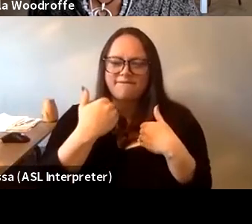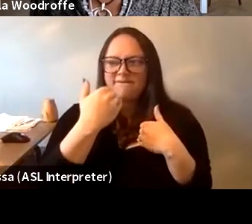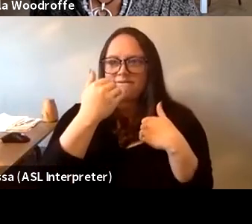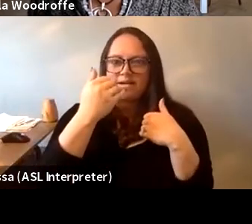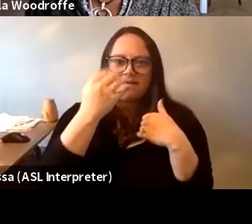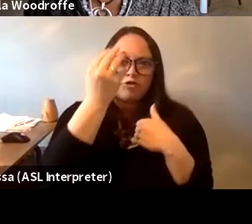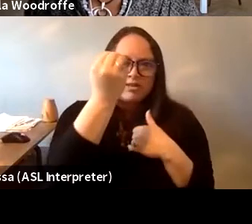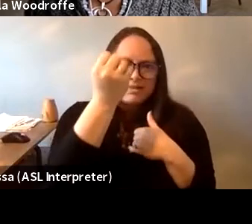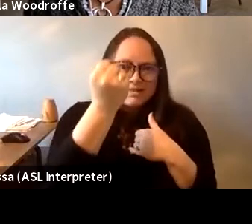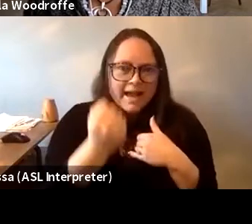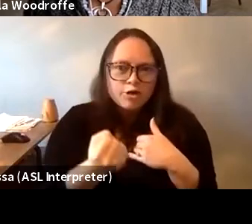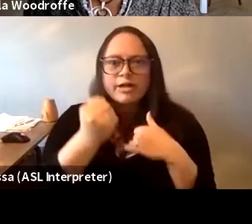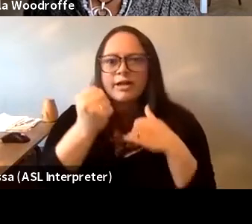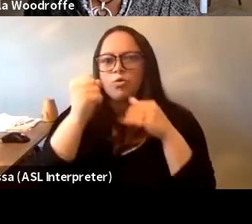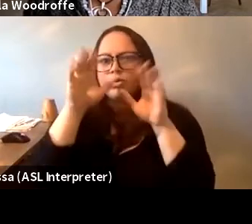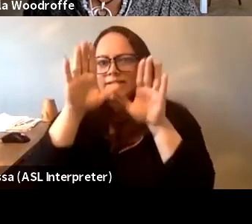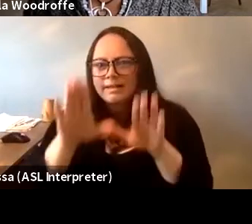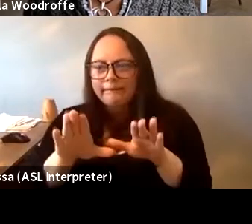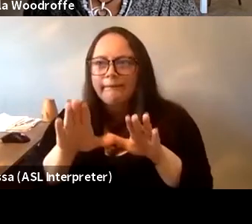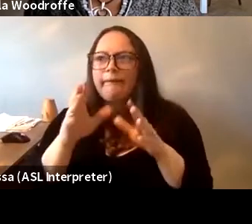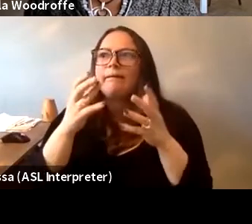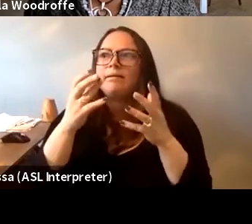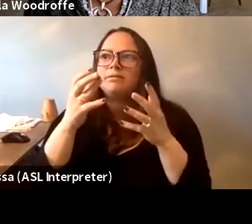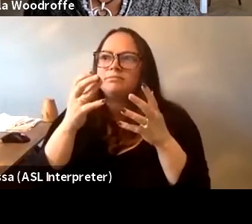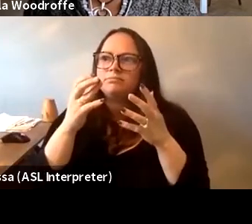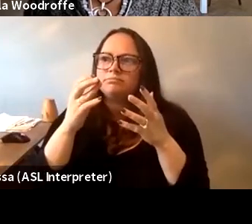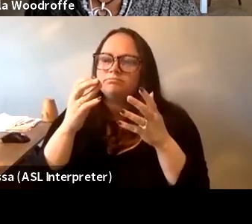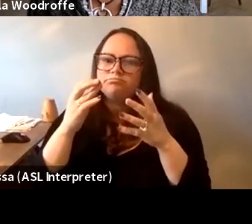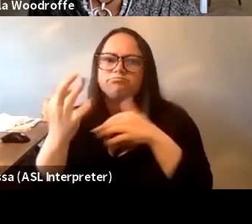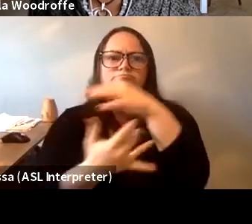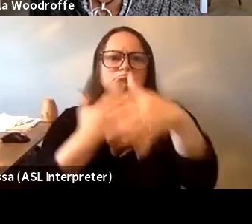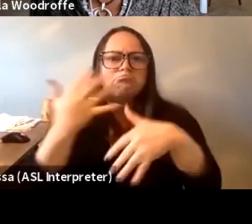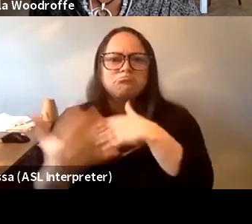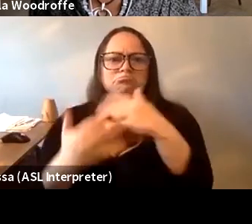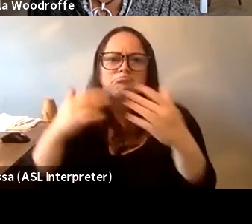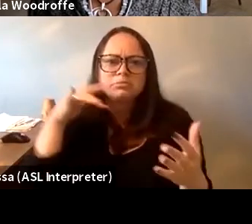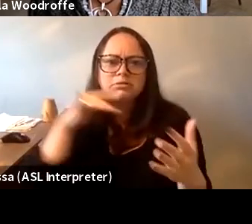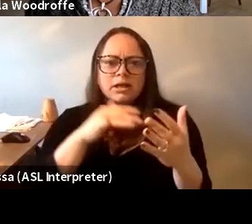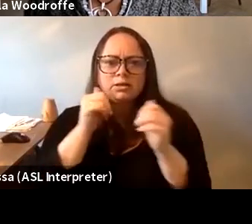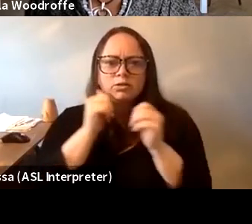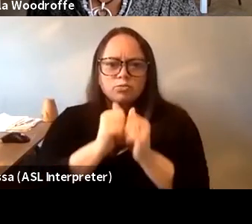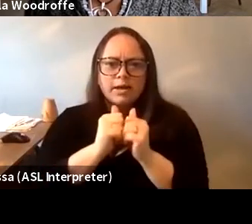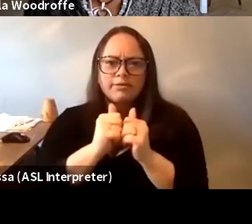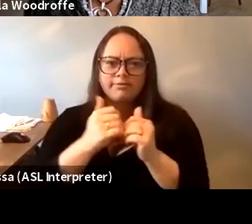and you study together, I cannot allow my son to join the church